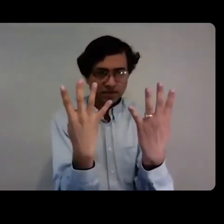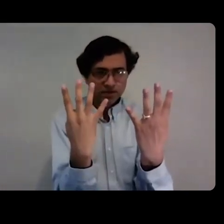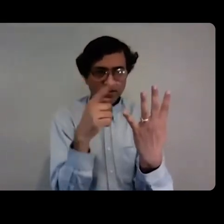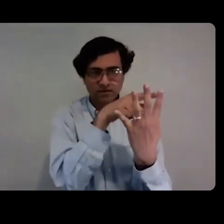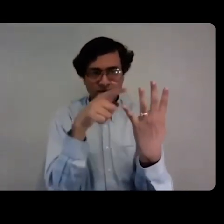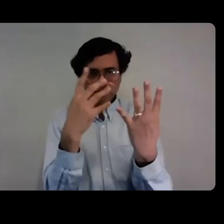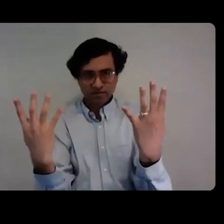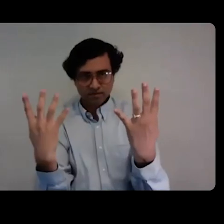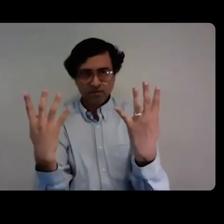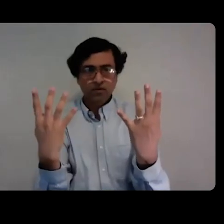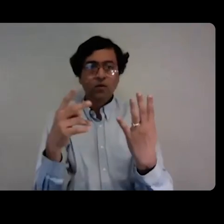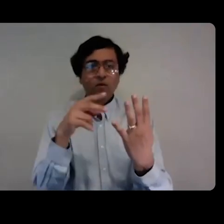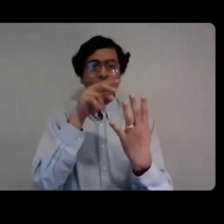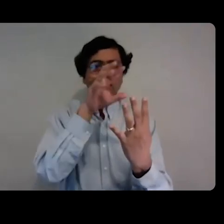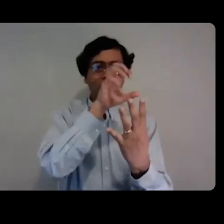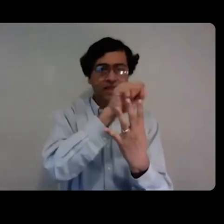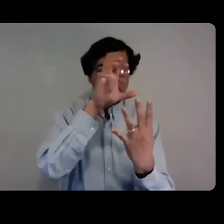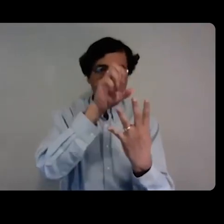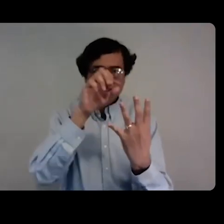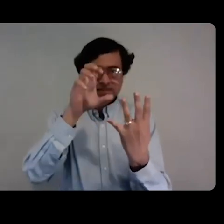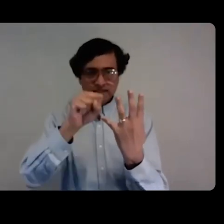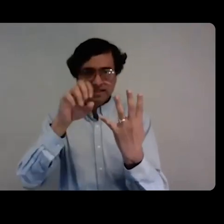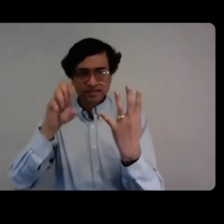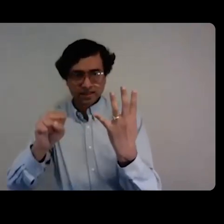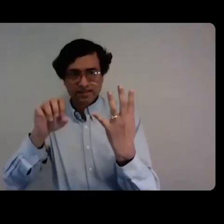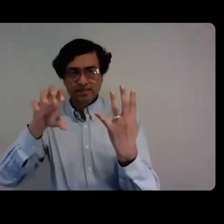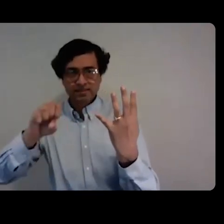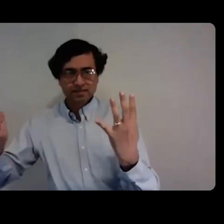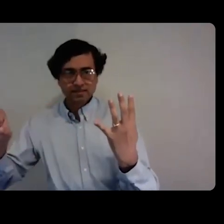in that is read by the eyes, they operate quite differently.